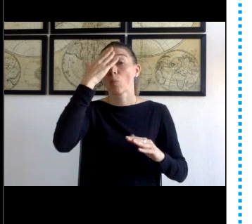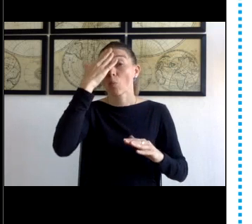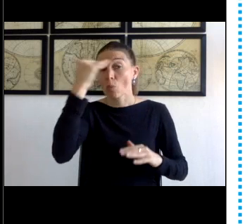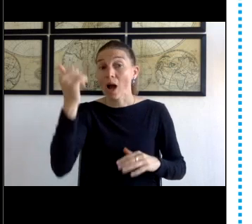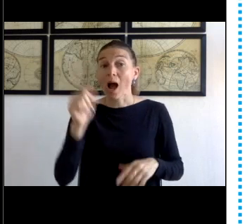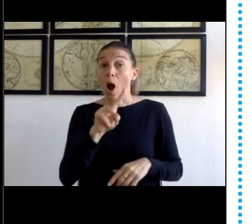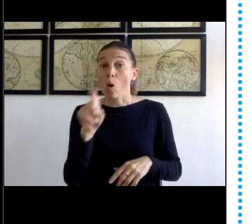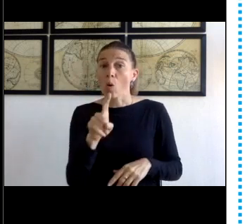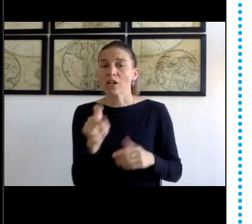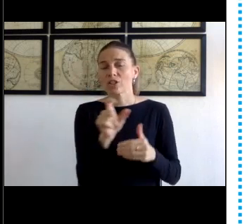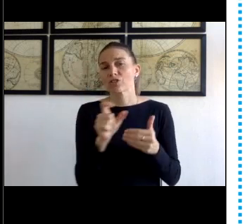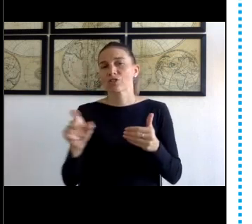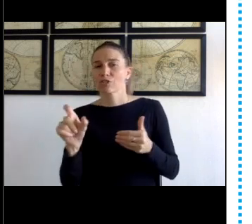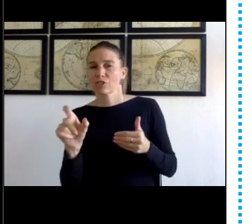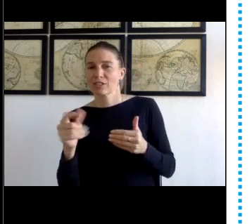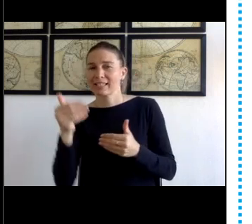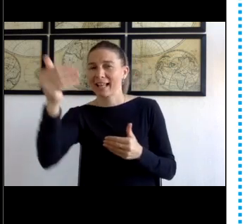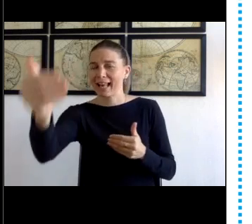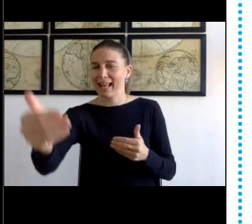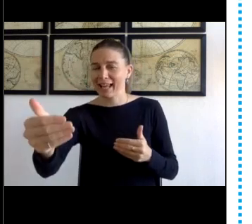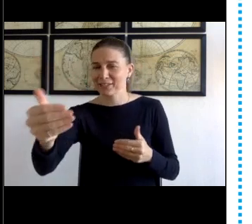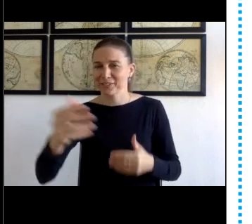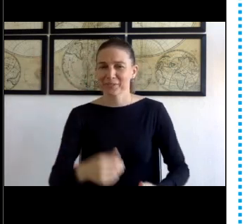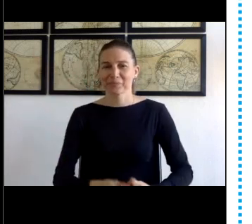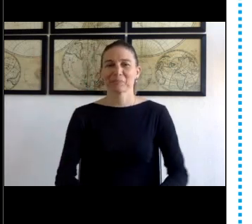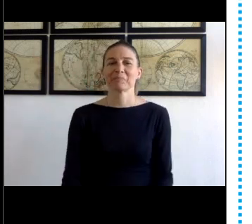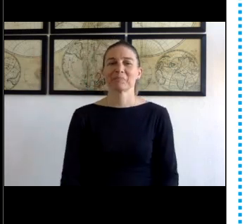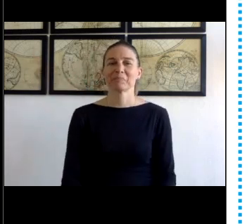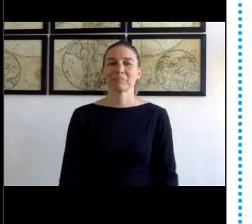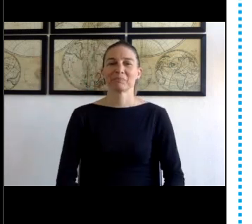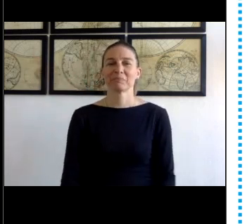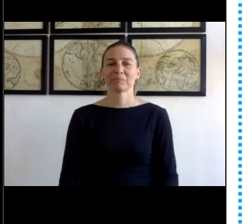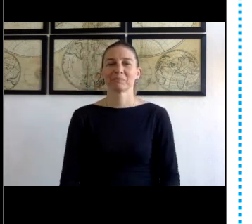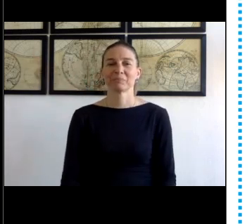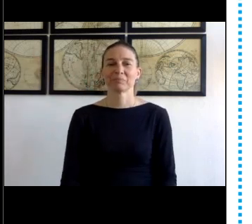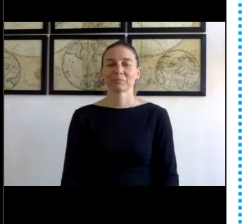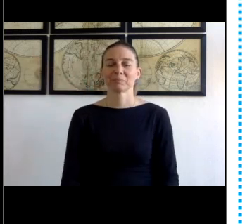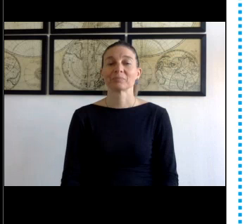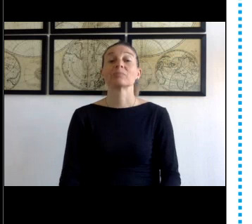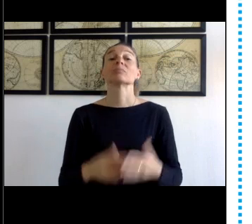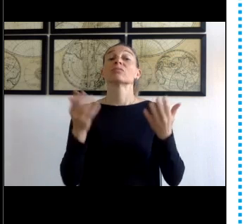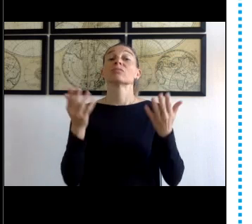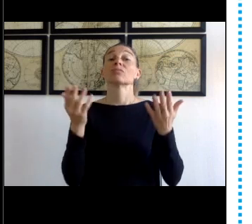And in the second part of the presentation we'll go into detail of the recommendations